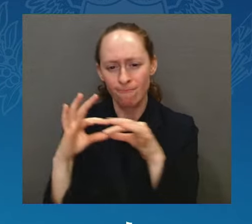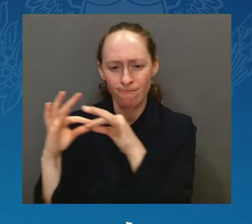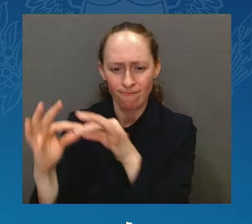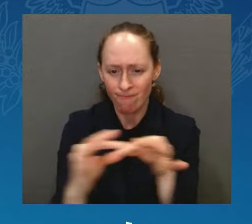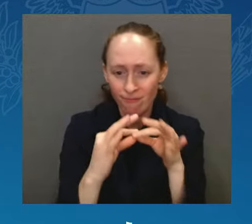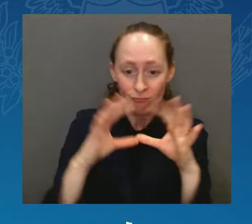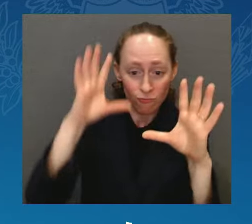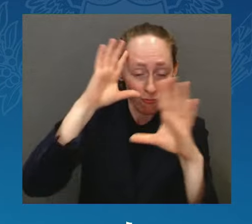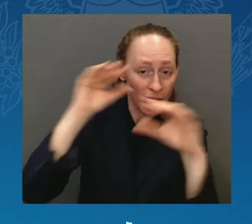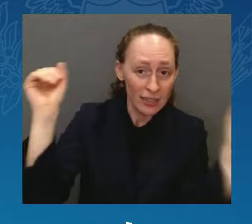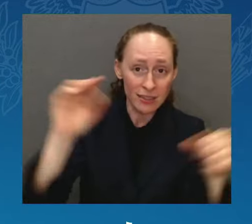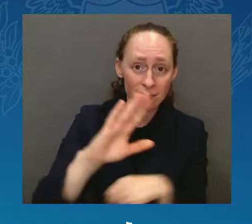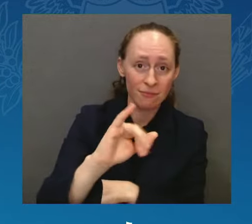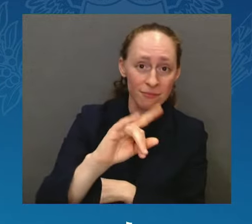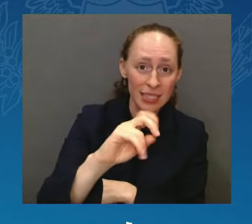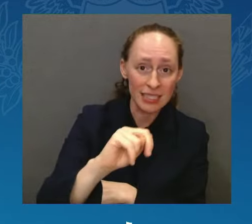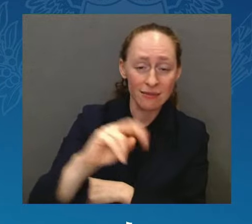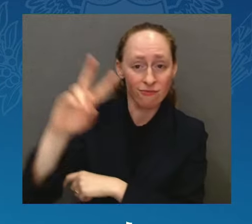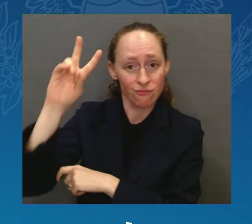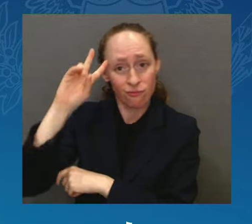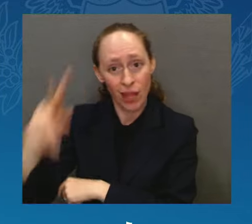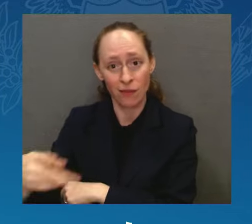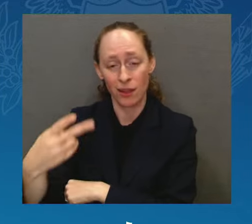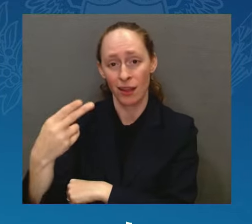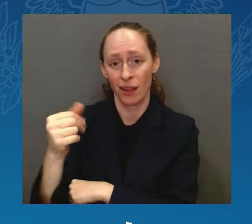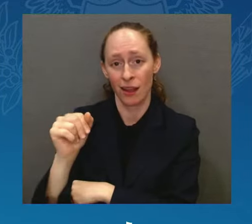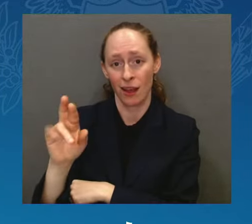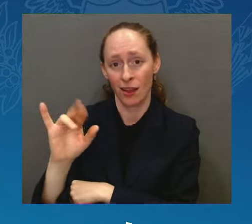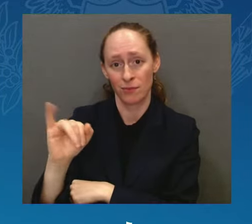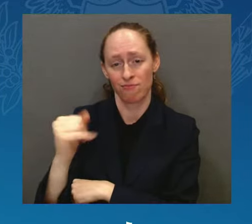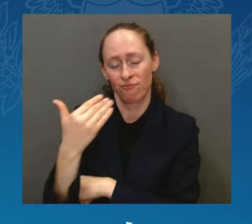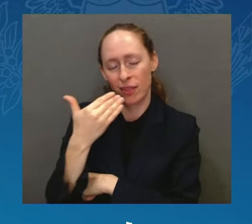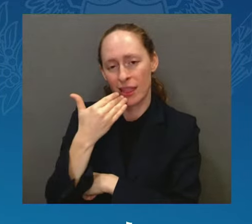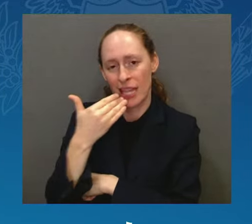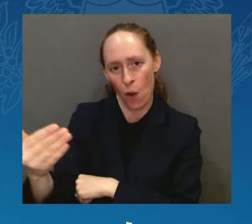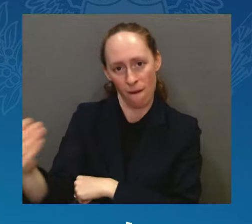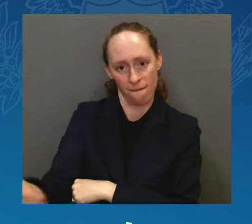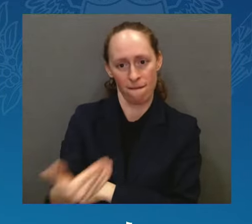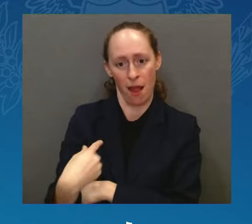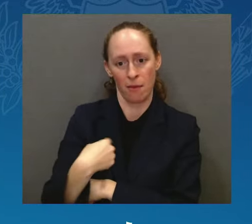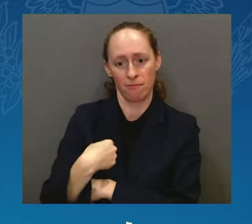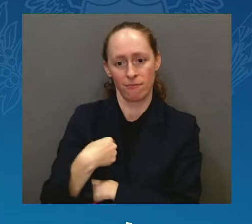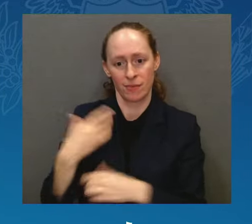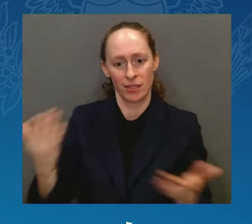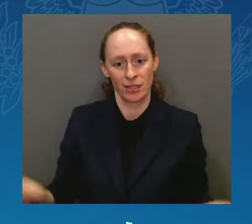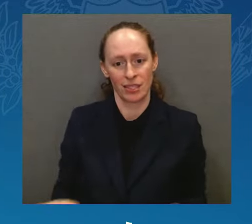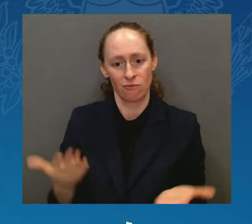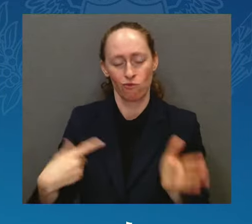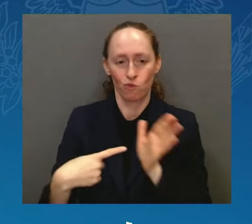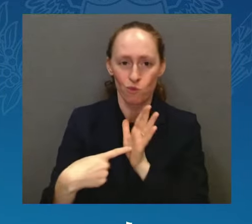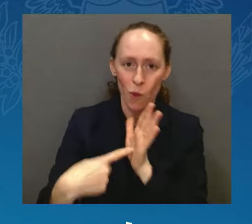today to represent our communities and to further confirm that if we dare to dream,